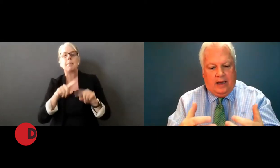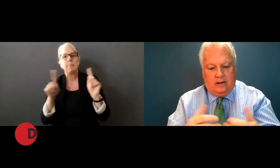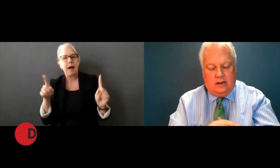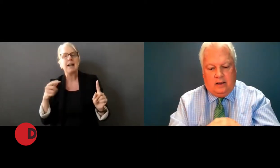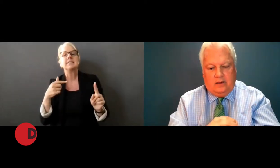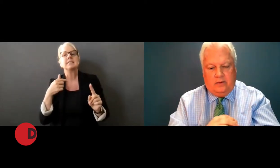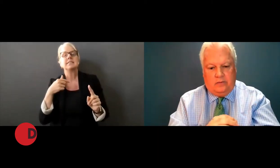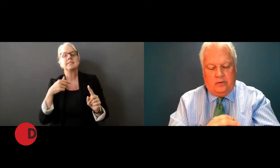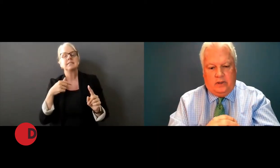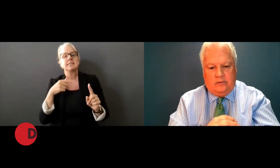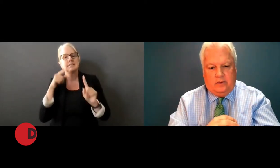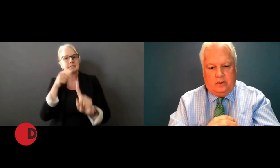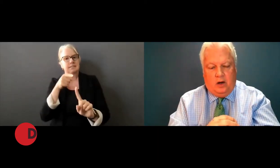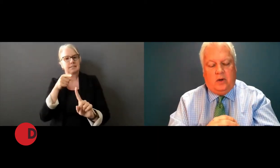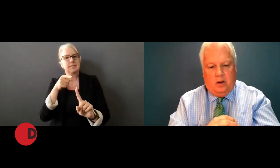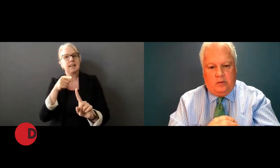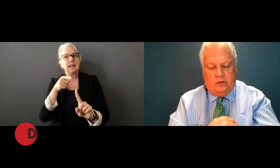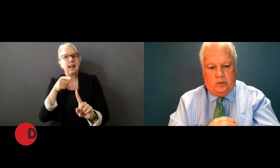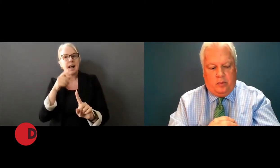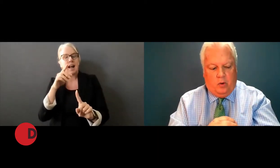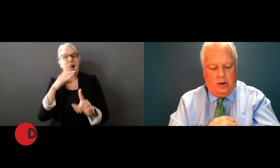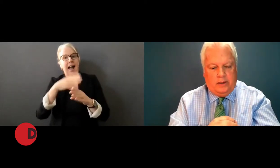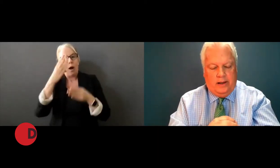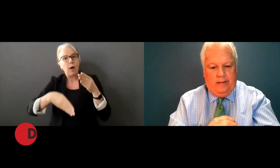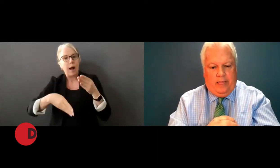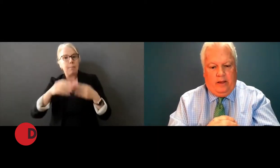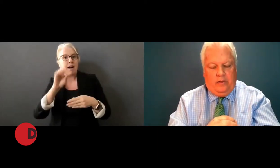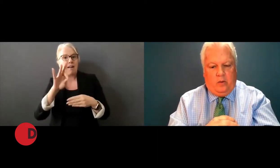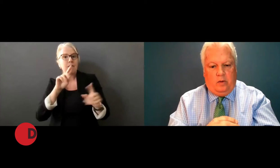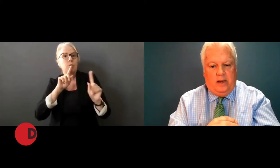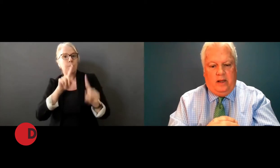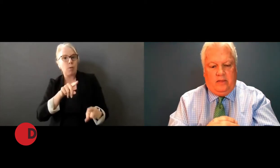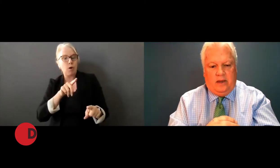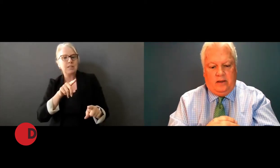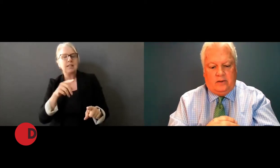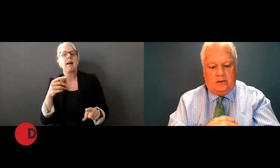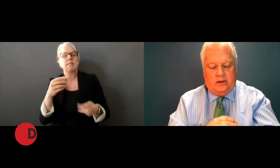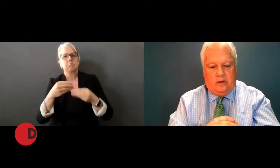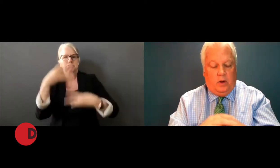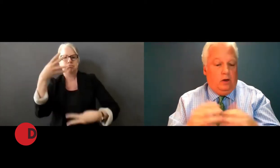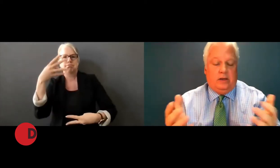so forgive me but the outcome of the report is rather detailed.